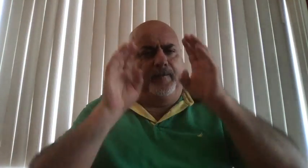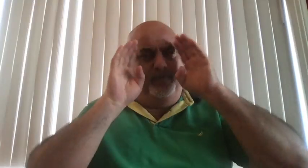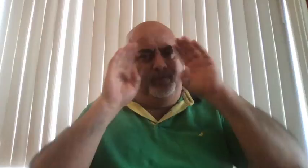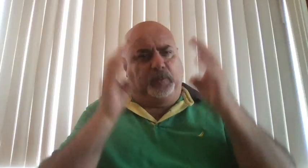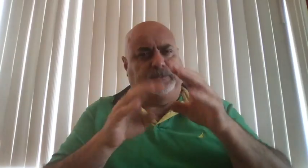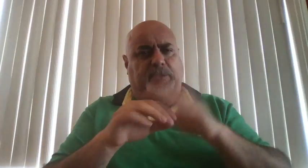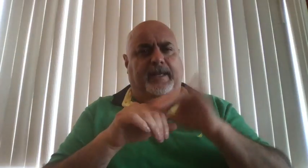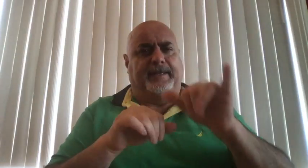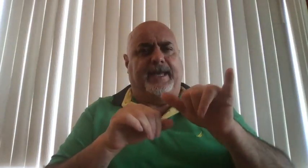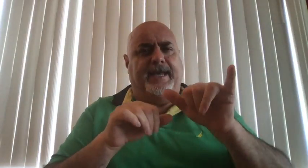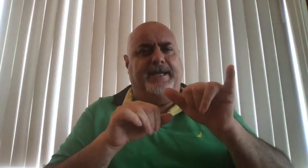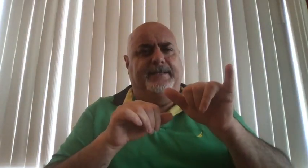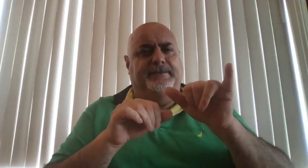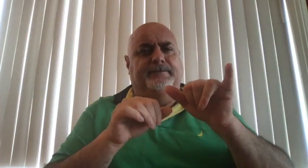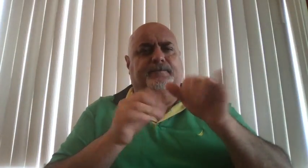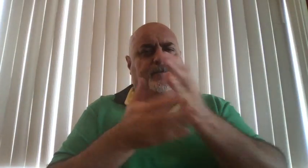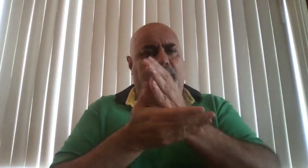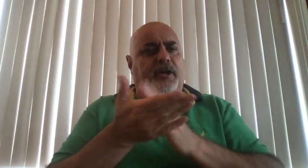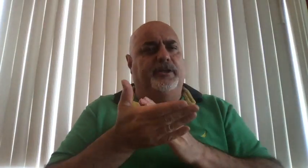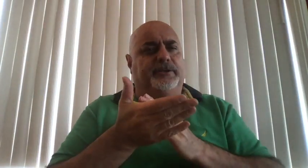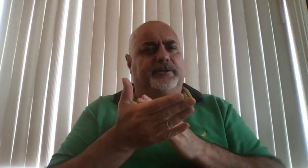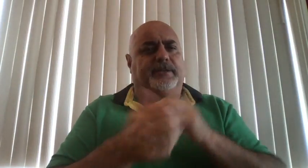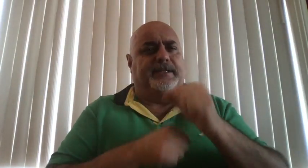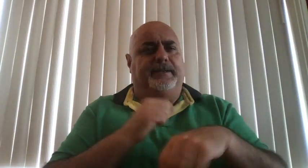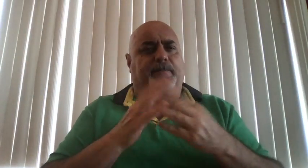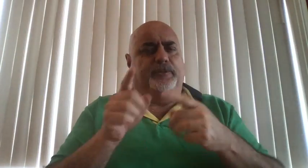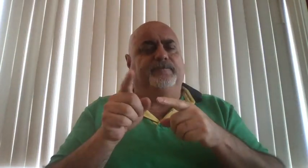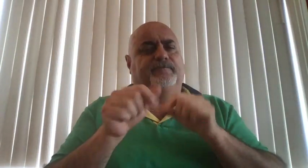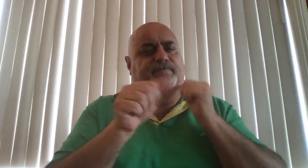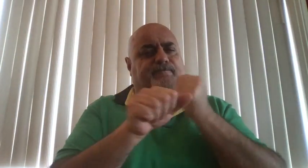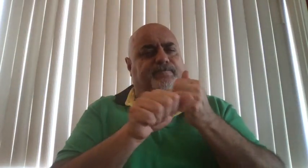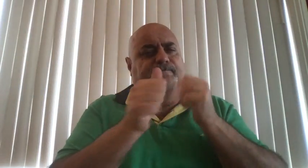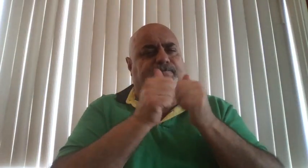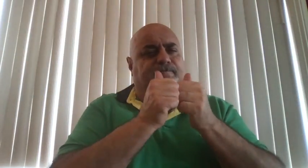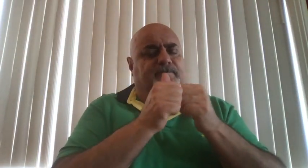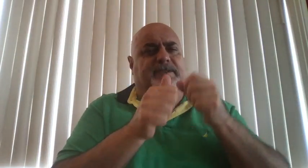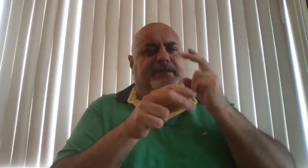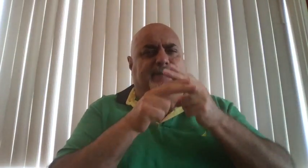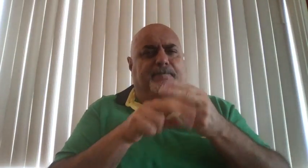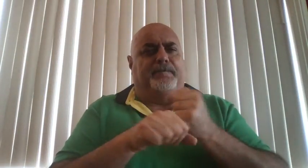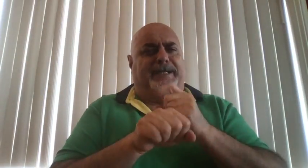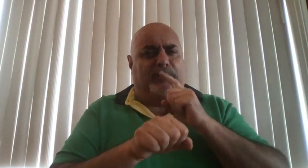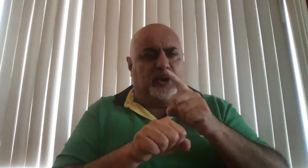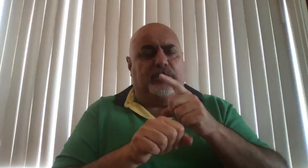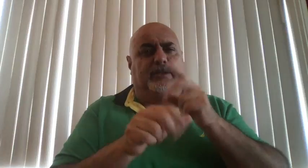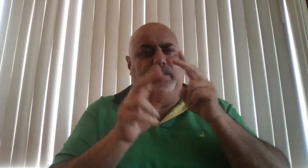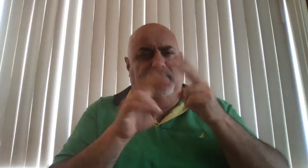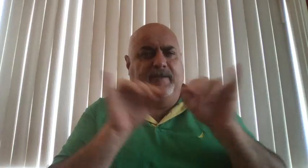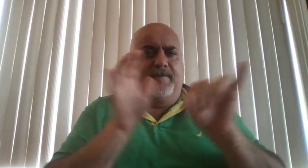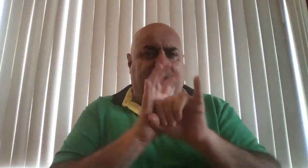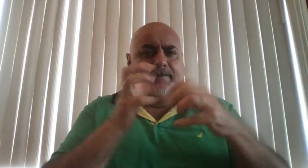First, this one person. Was able to really hone in on this one aspect of the yearbook.